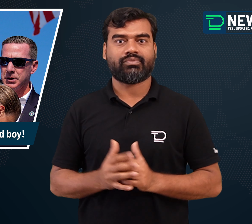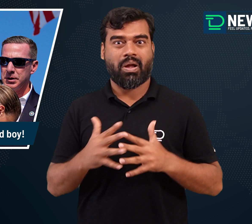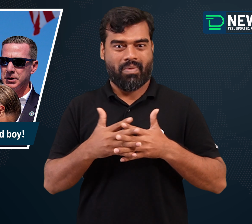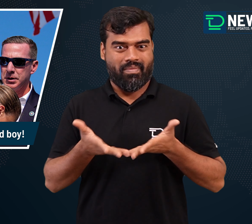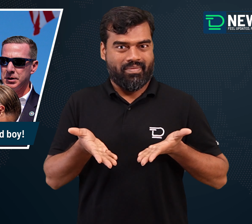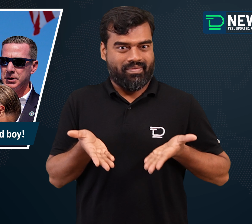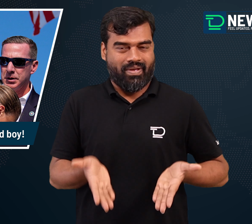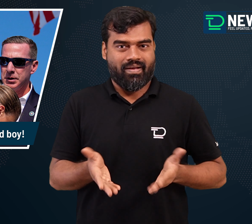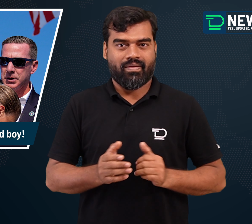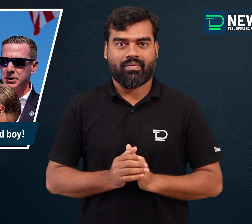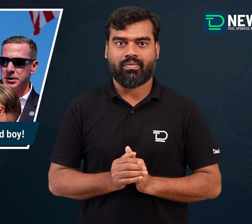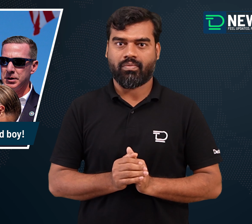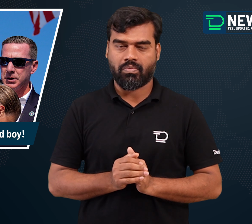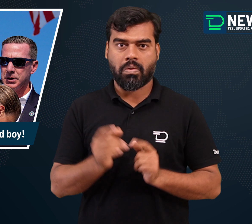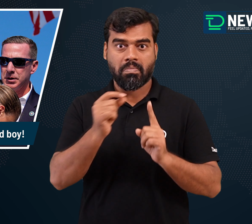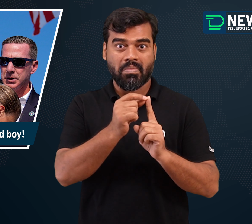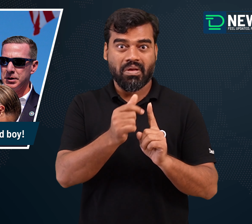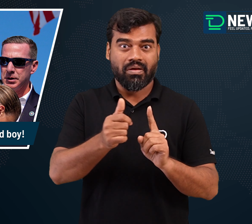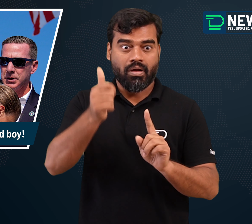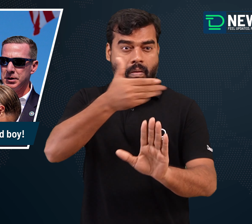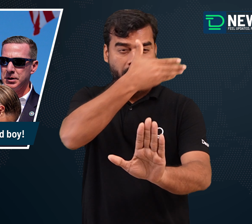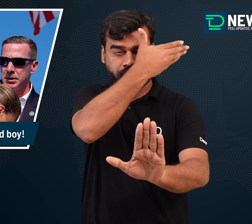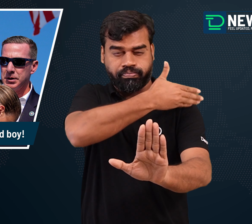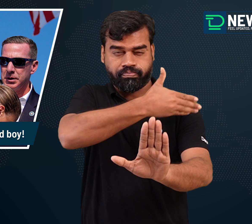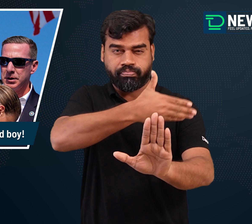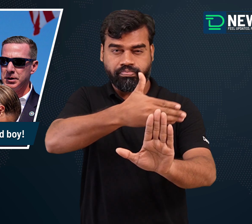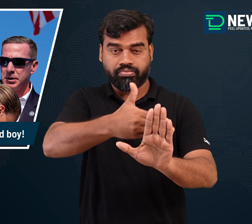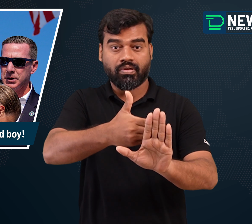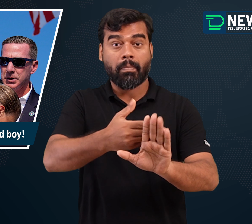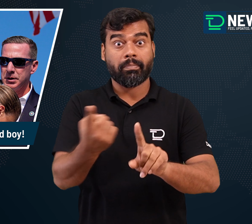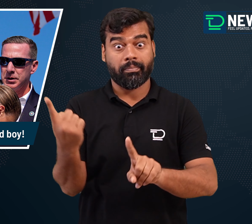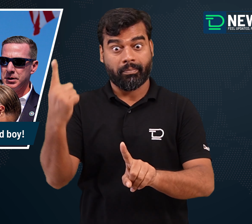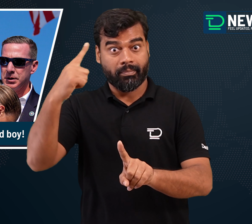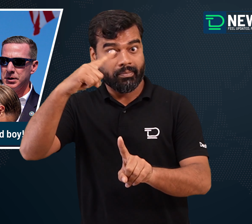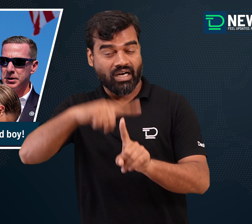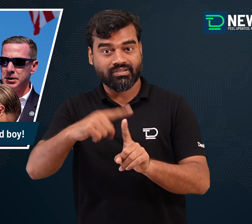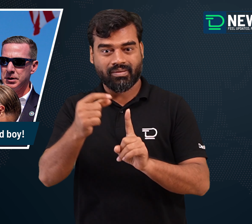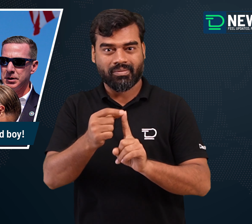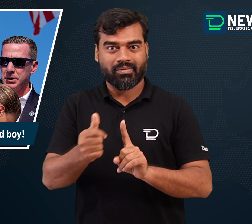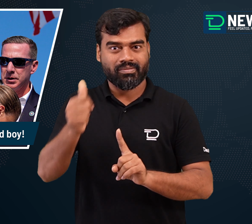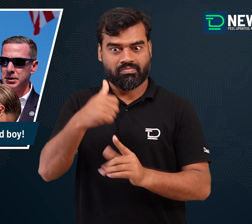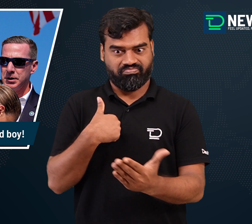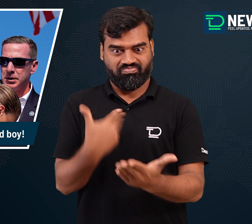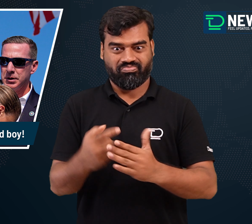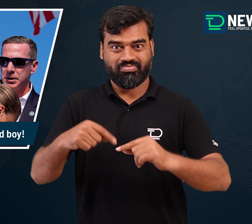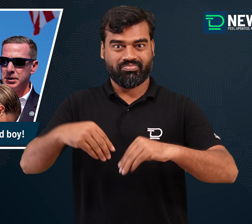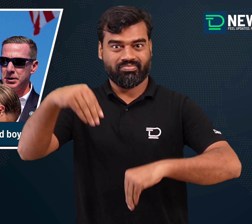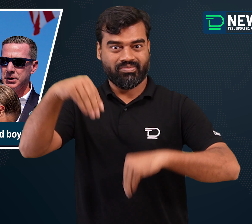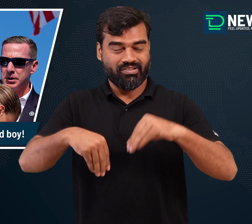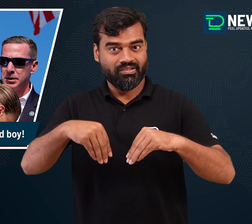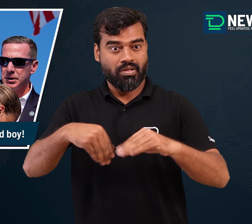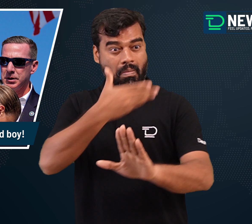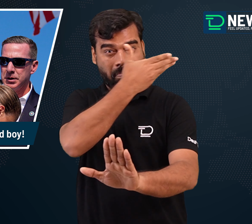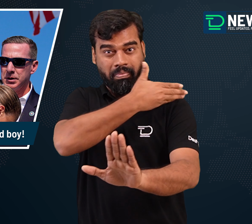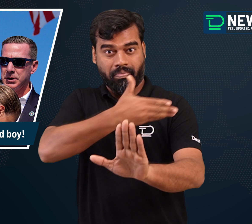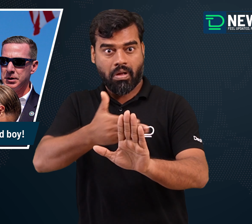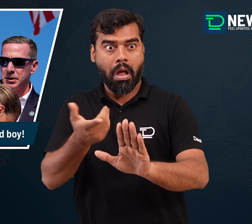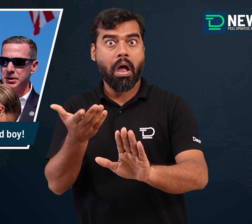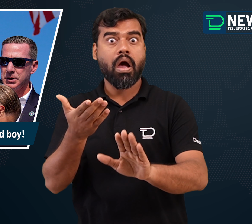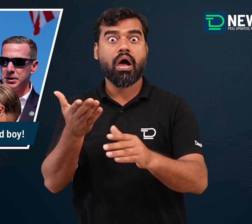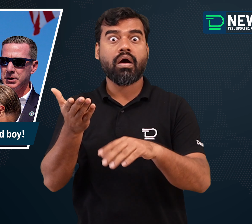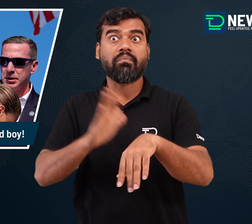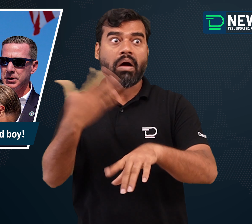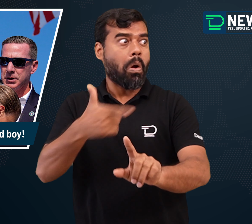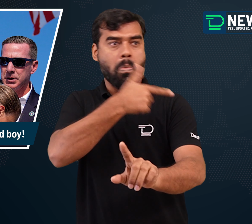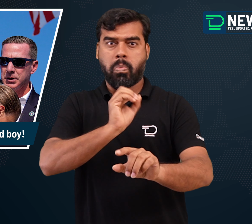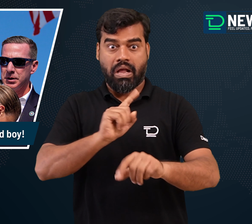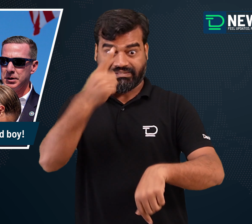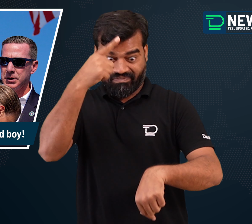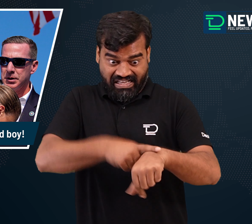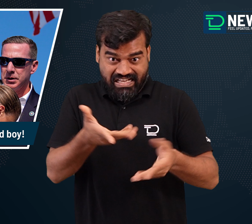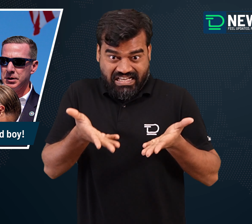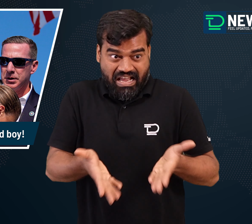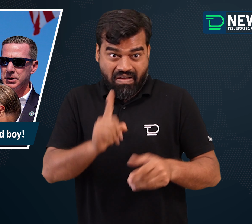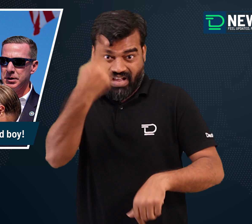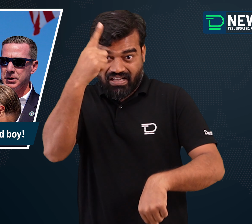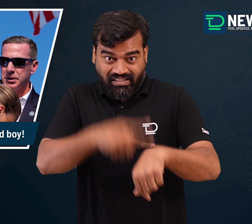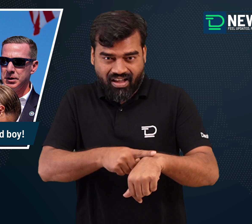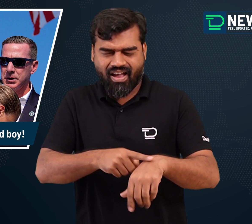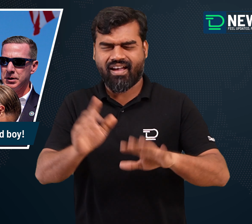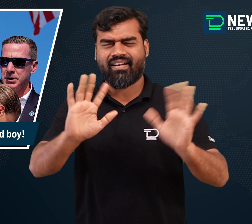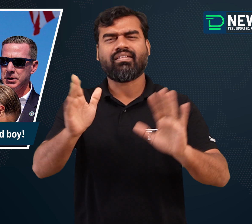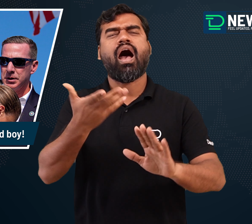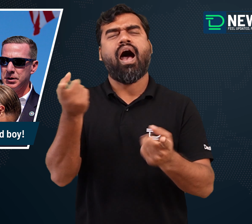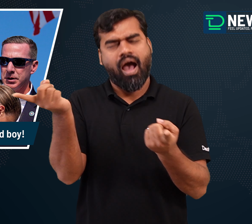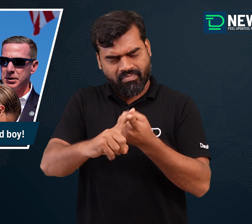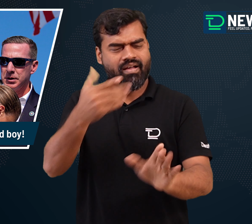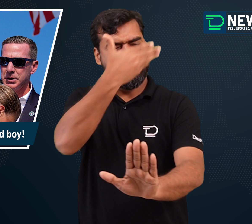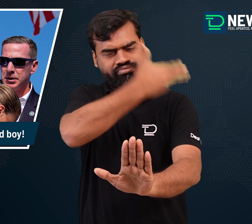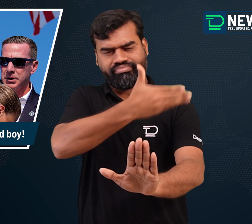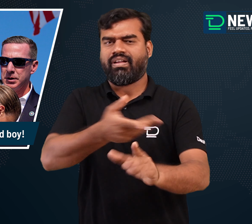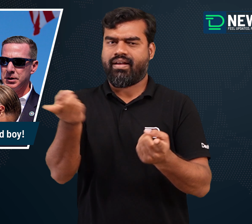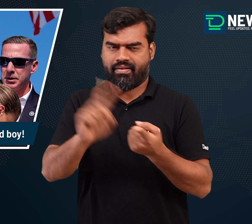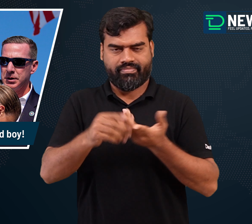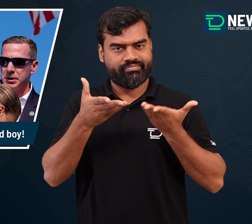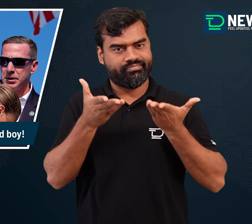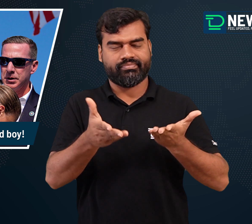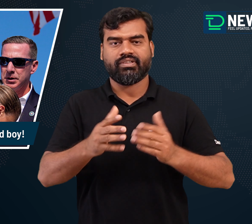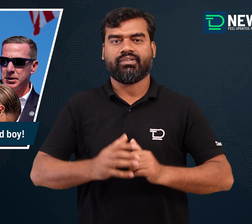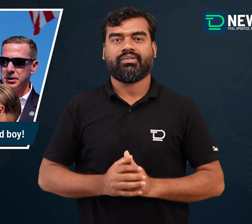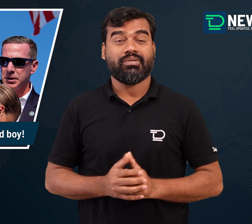This is not the first time US presidents and presidential candidates have been shot.